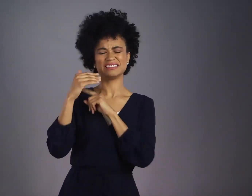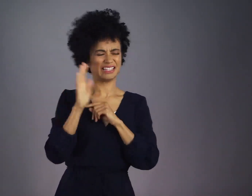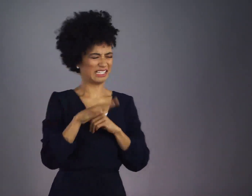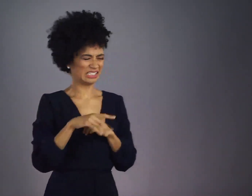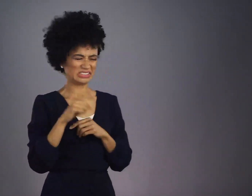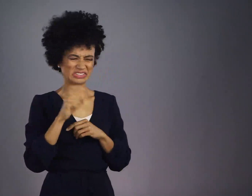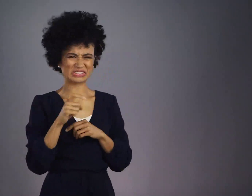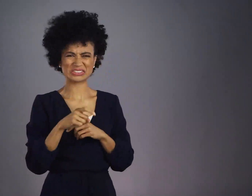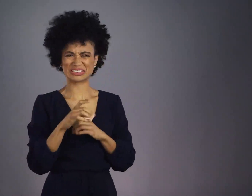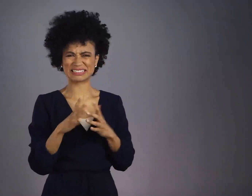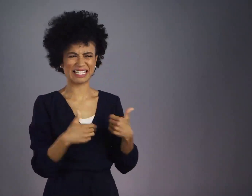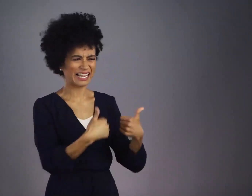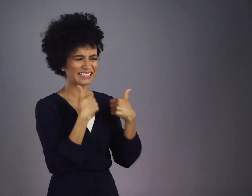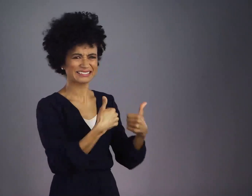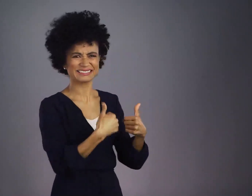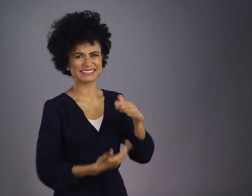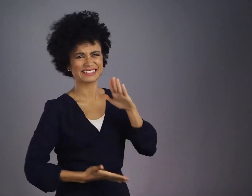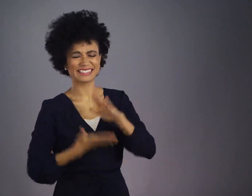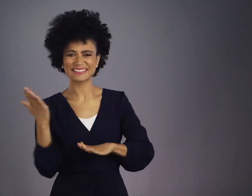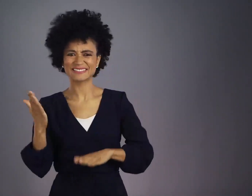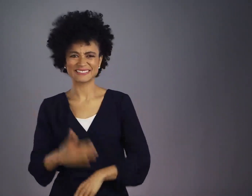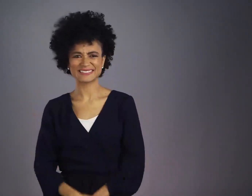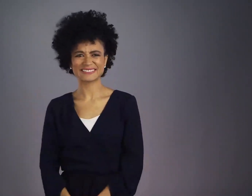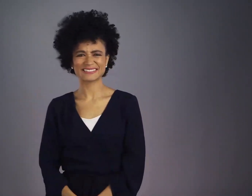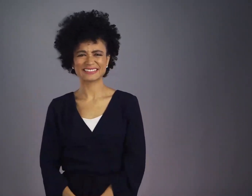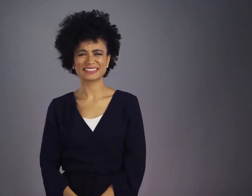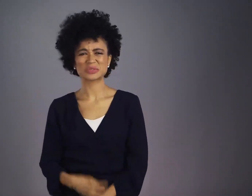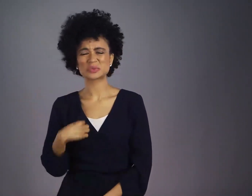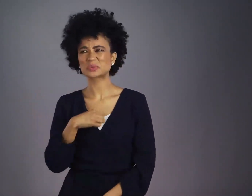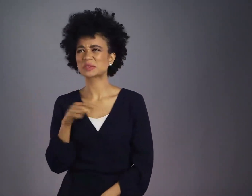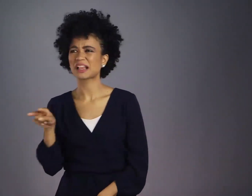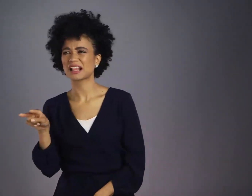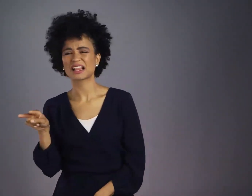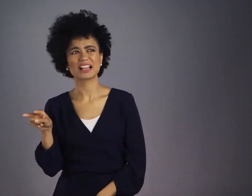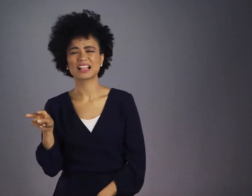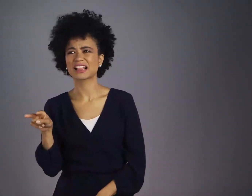Our friends have counseled chucking the men and we have done so with finality,